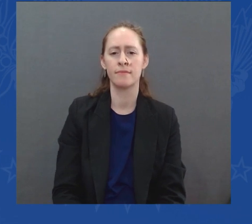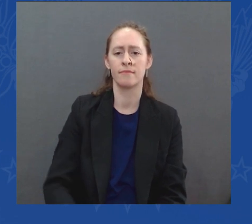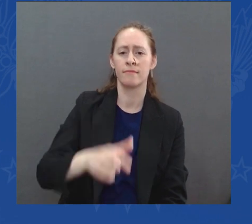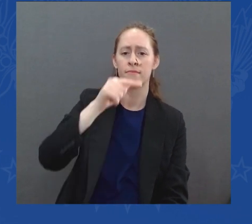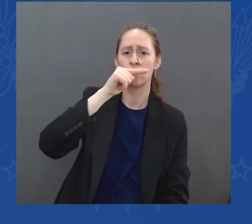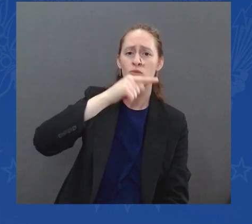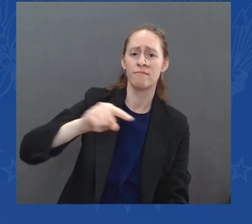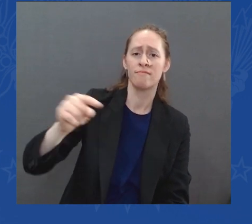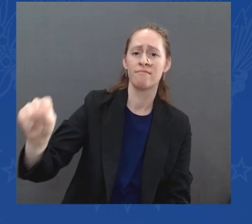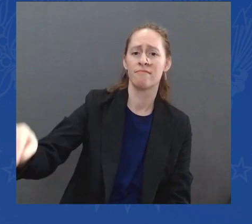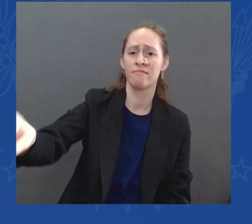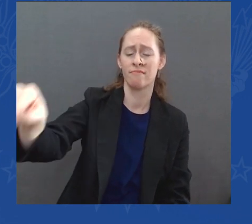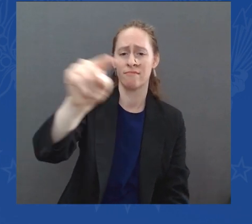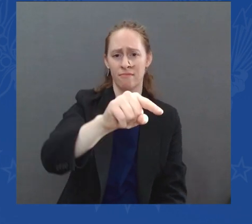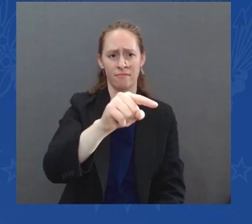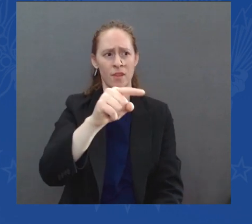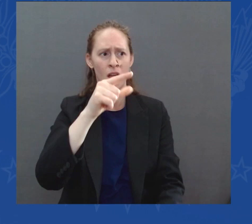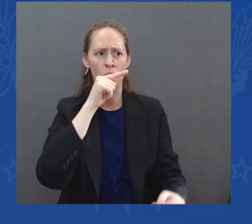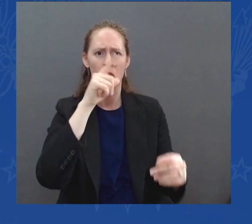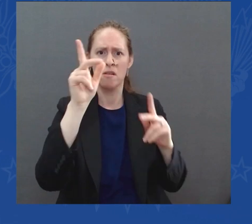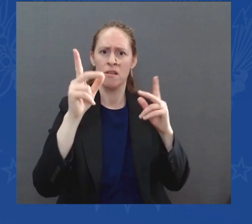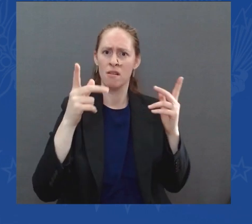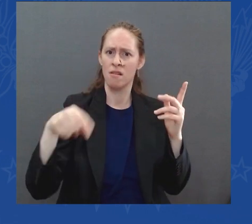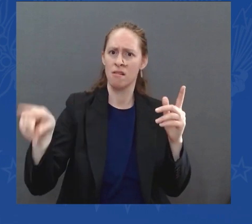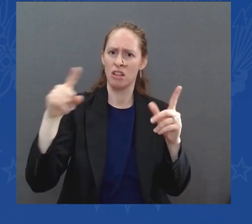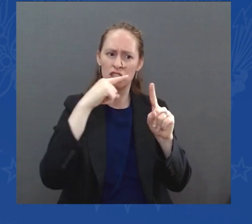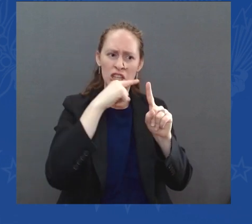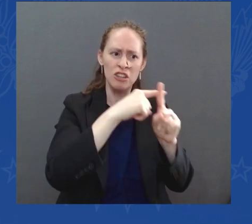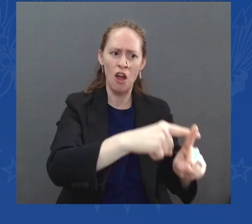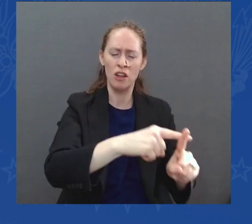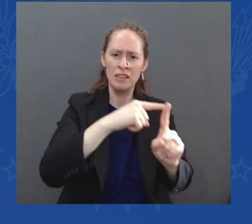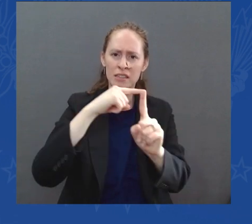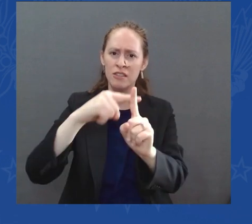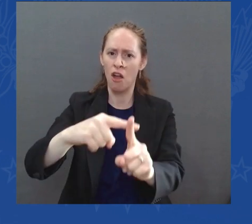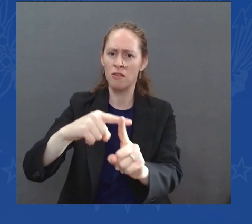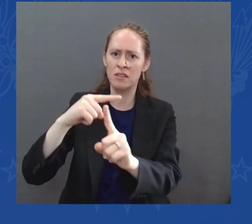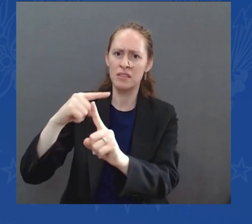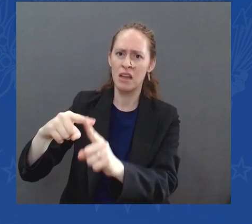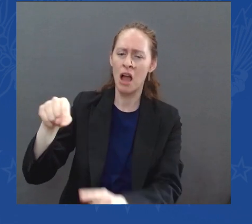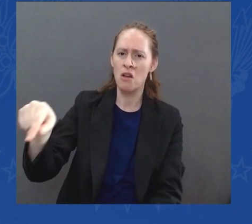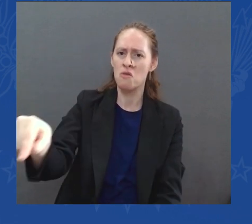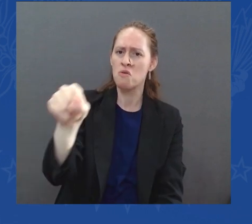because they were working to build a better America. That's what they were doing.